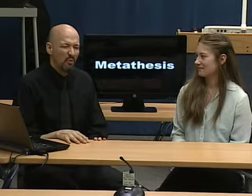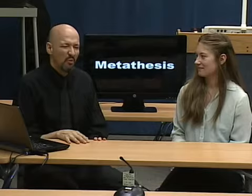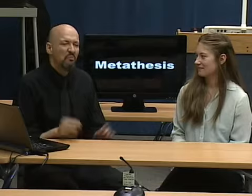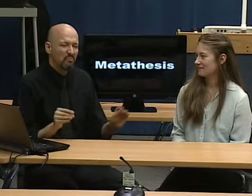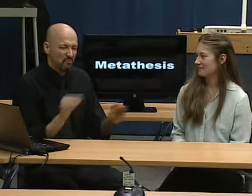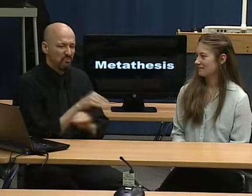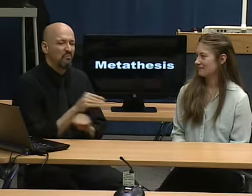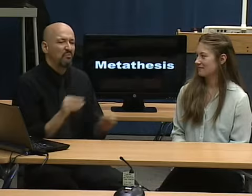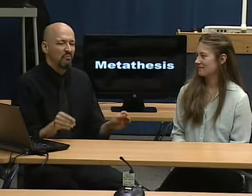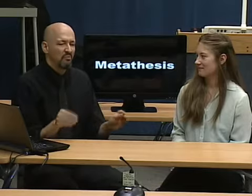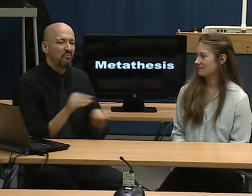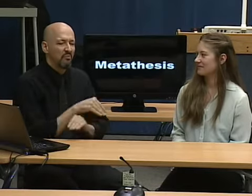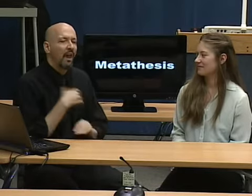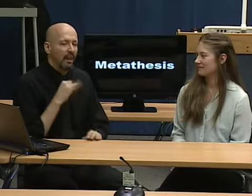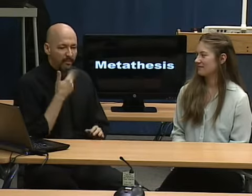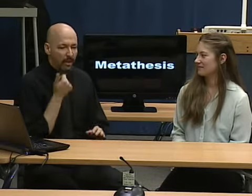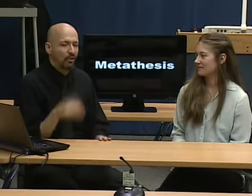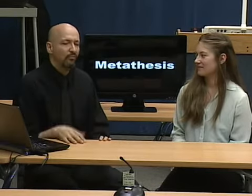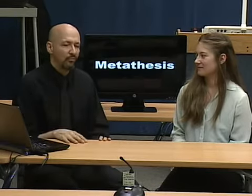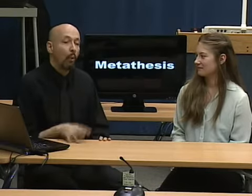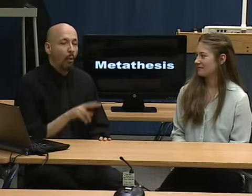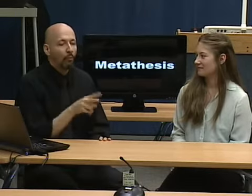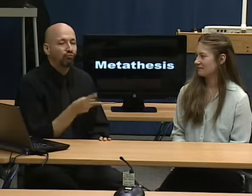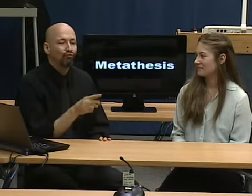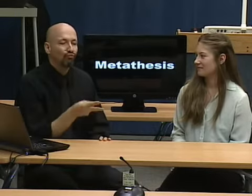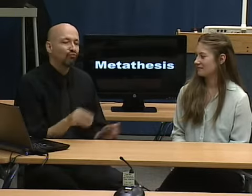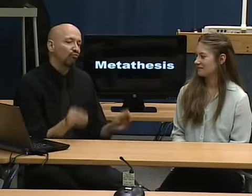Nah, we'll sign it like this. "Metathesis." I like that better. Or this.